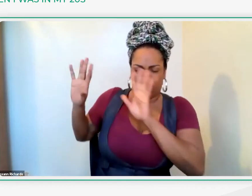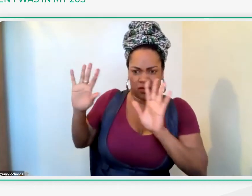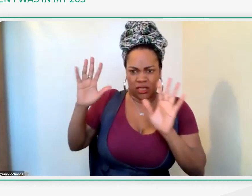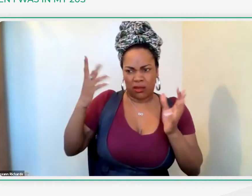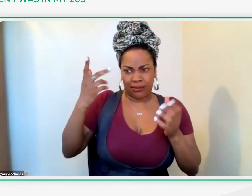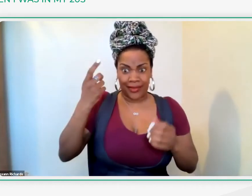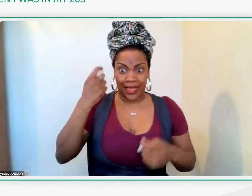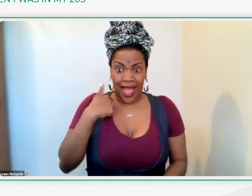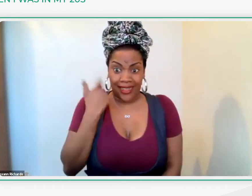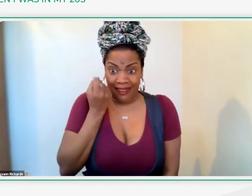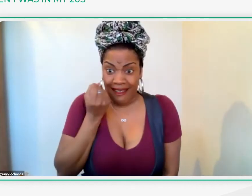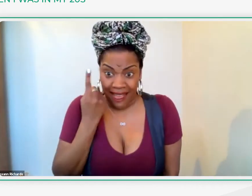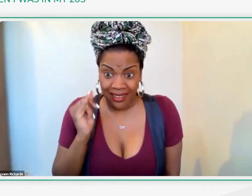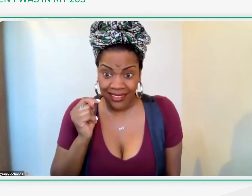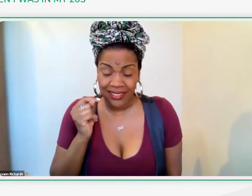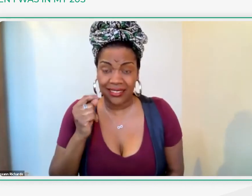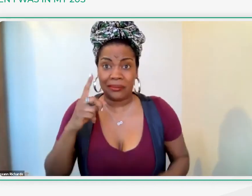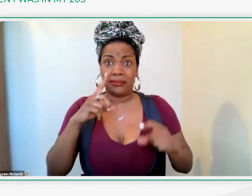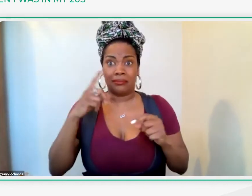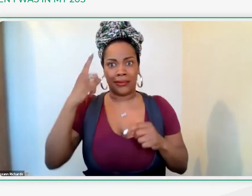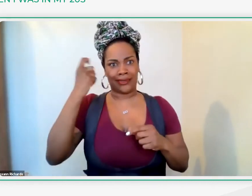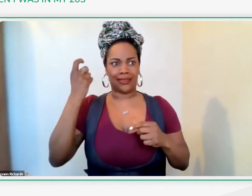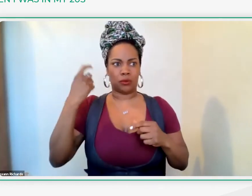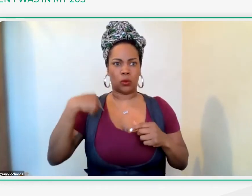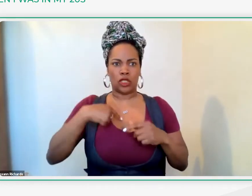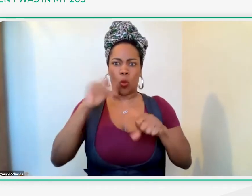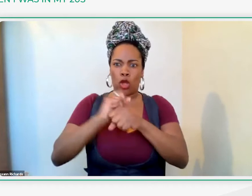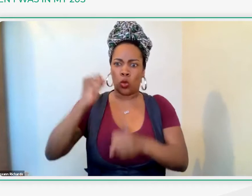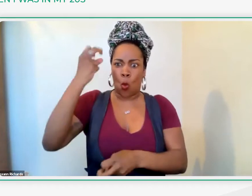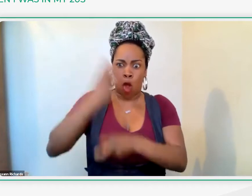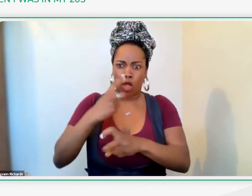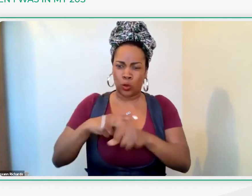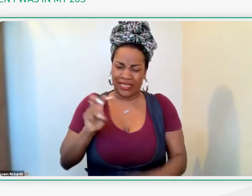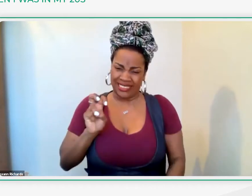thinking that their actions will impact your credit. Well, I get it.